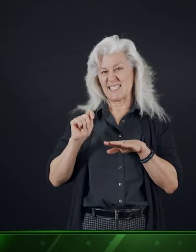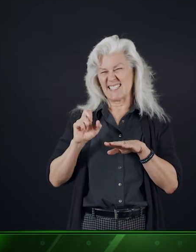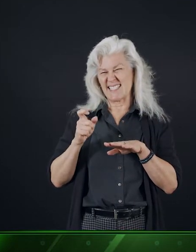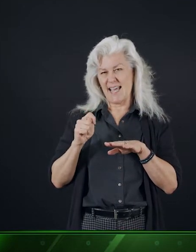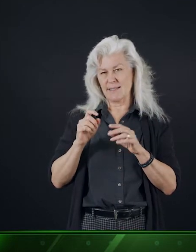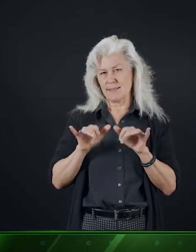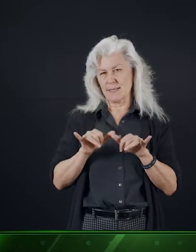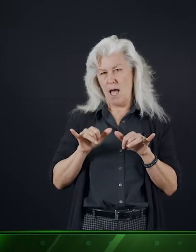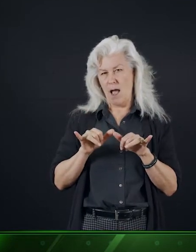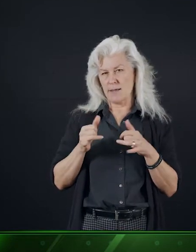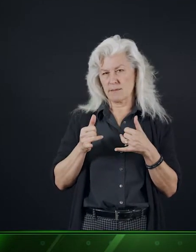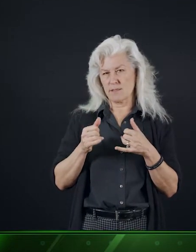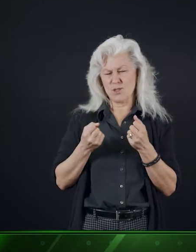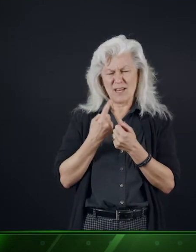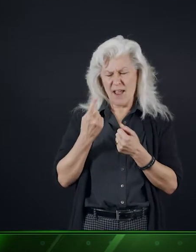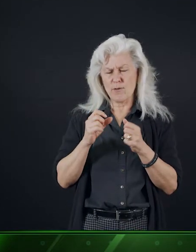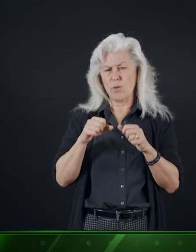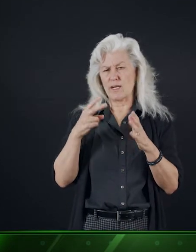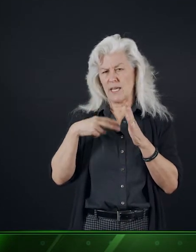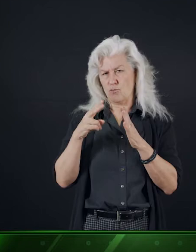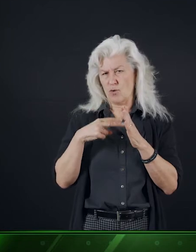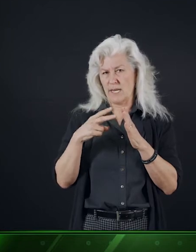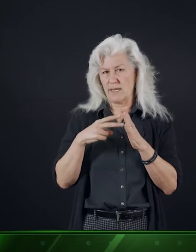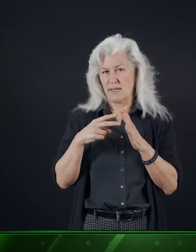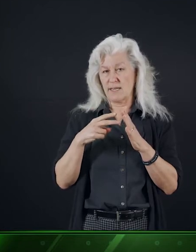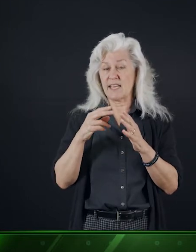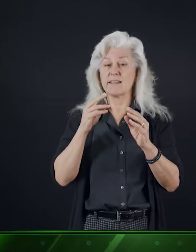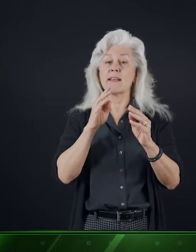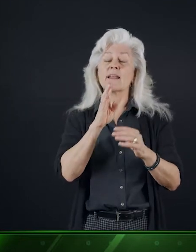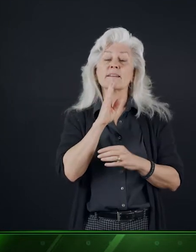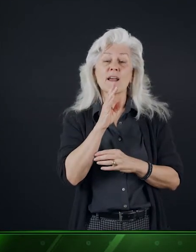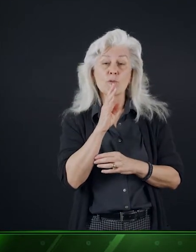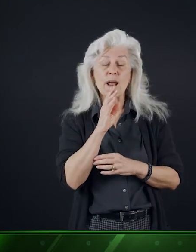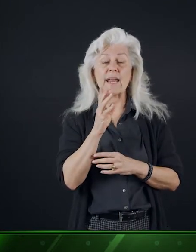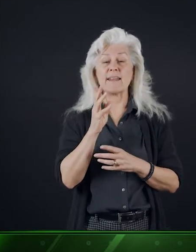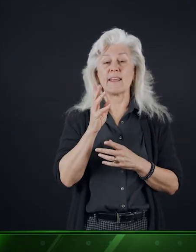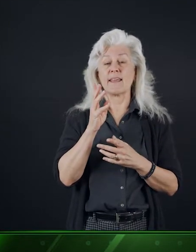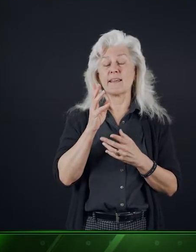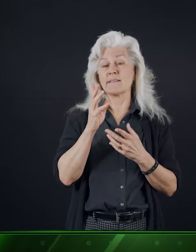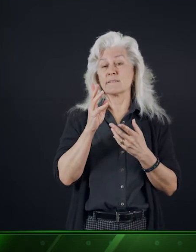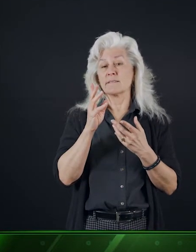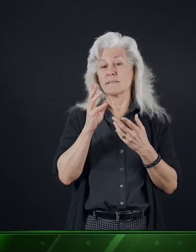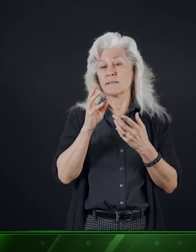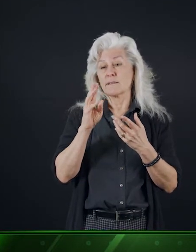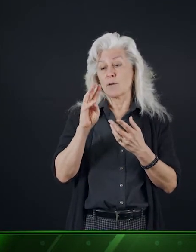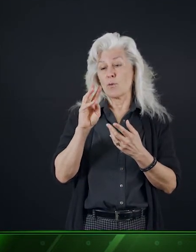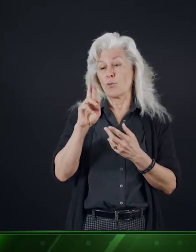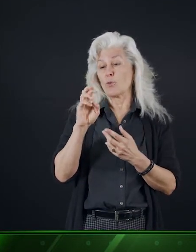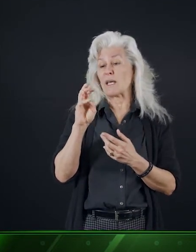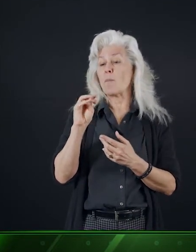and Narrating Emotes so that those with visual impairments can understand what's going on in the world. If their player is hiding in a barrel,